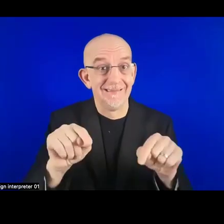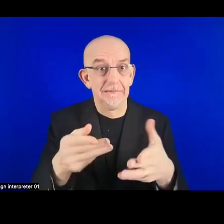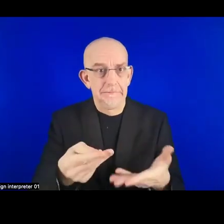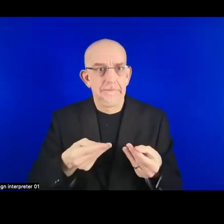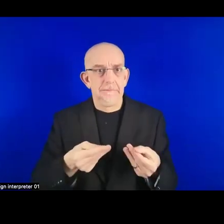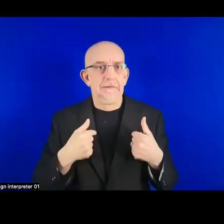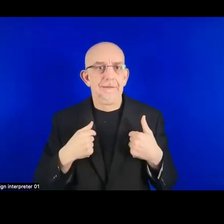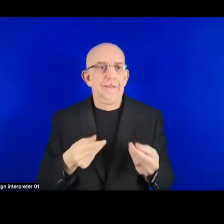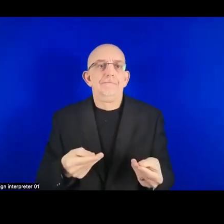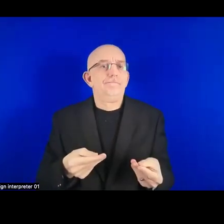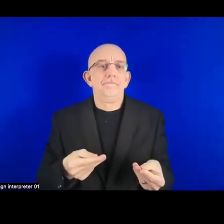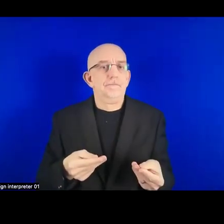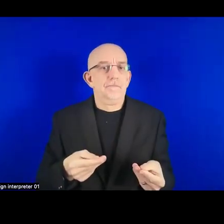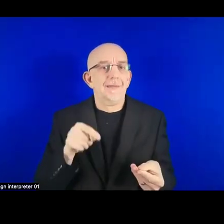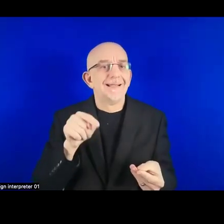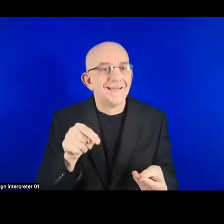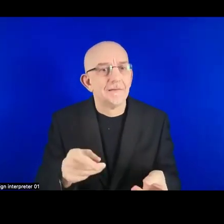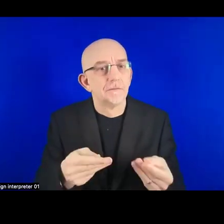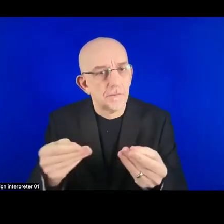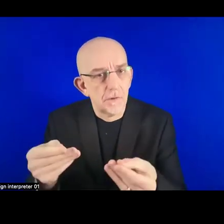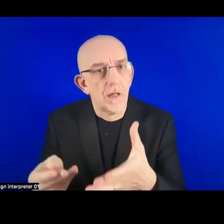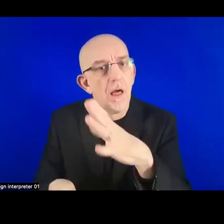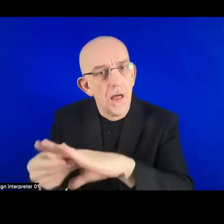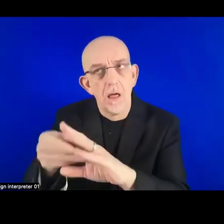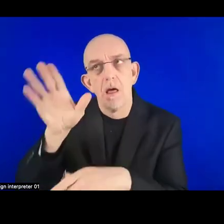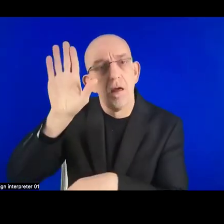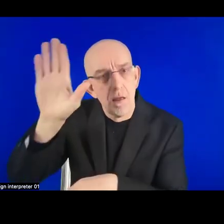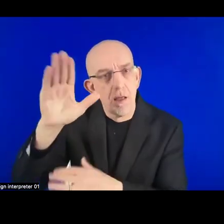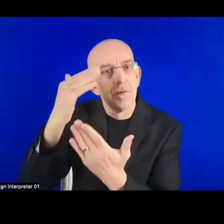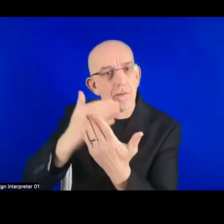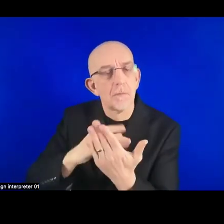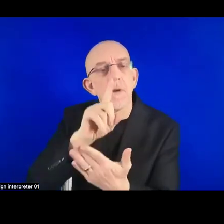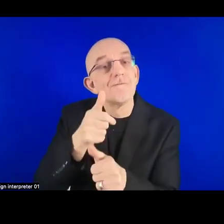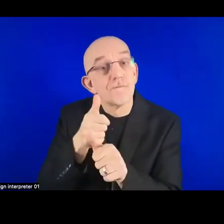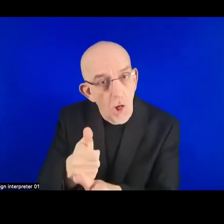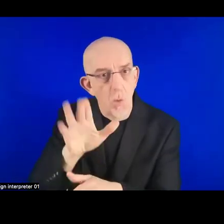for the official application. I think this helps us to see at a glance whether